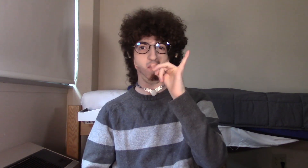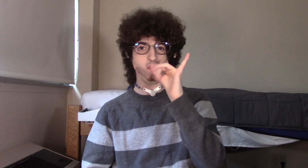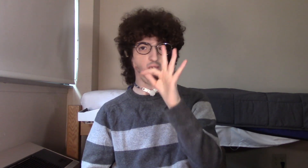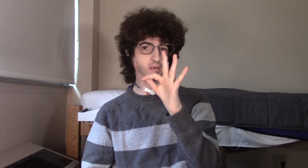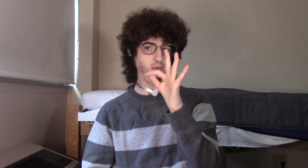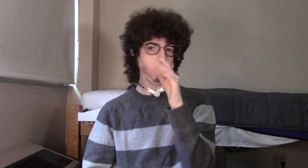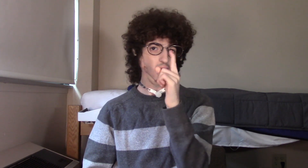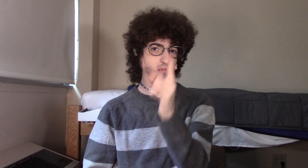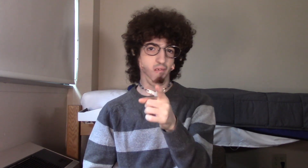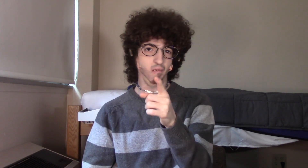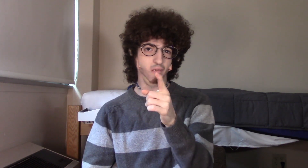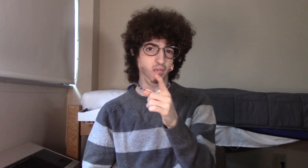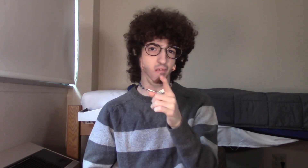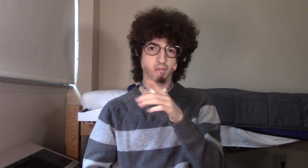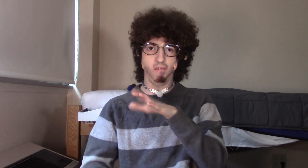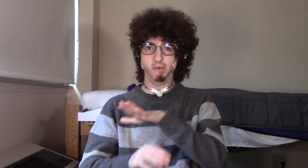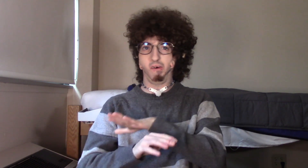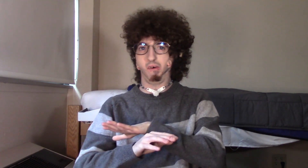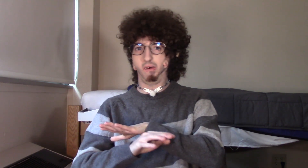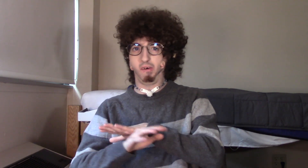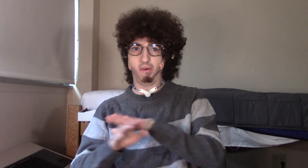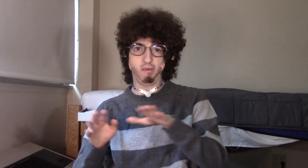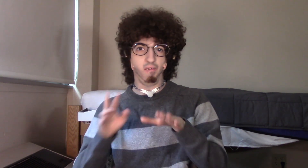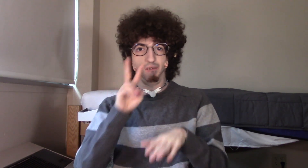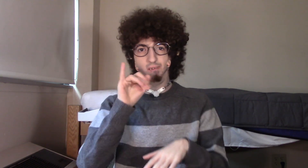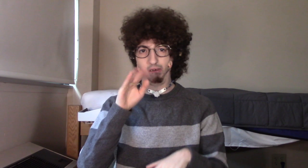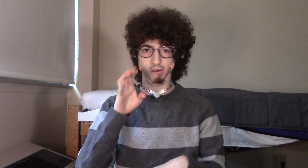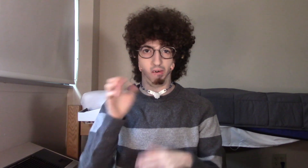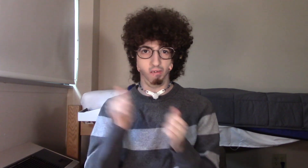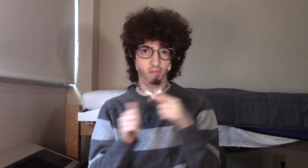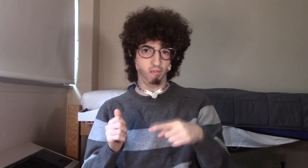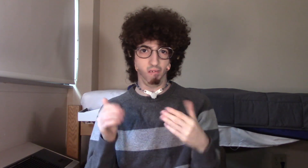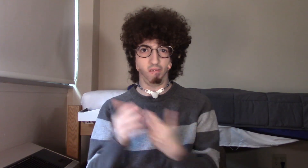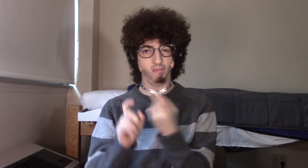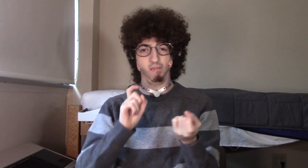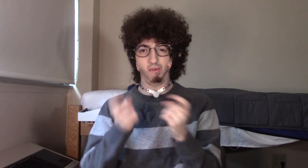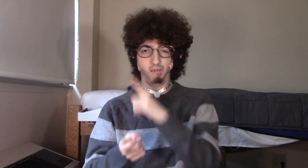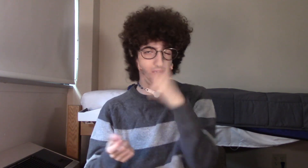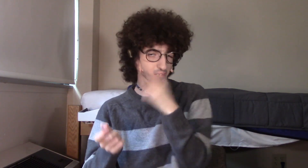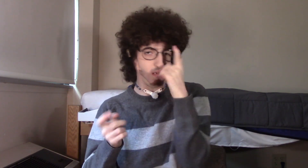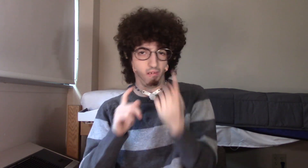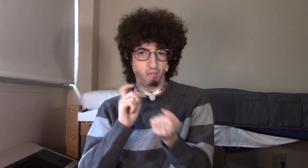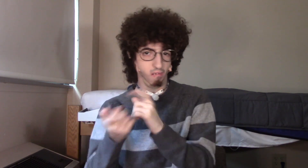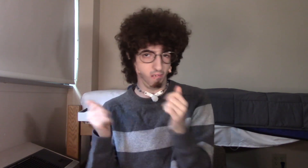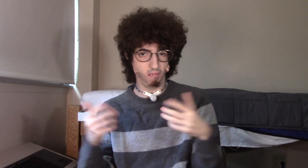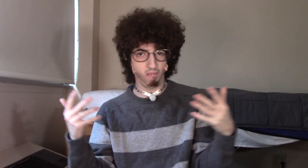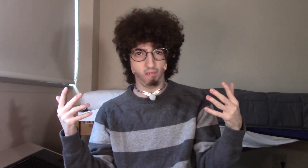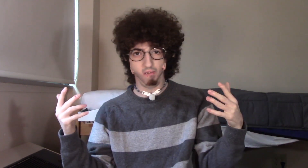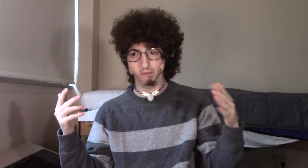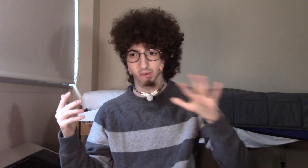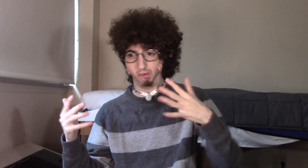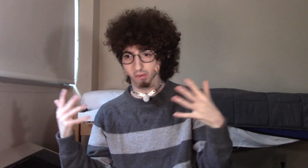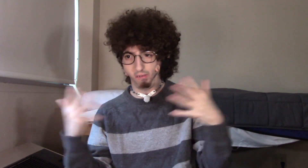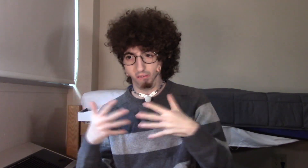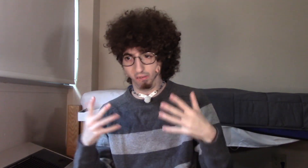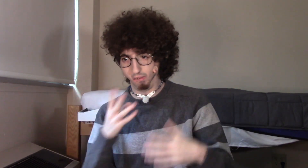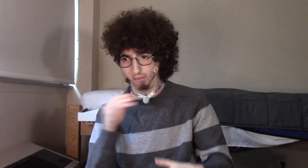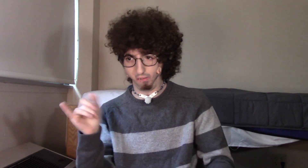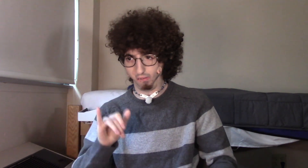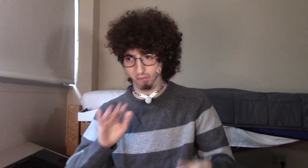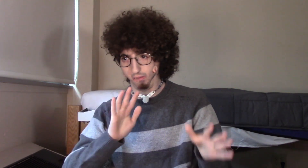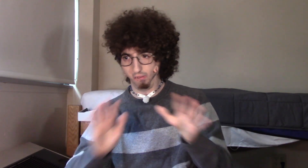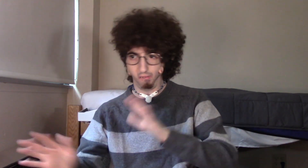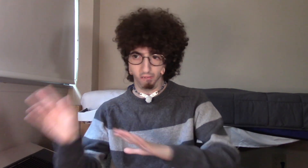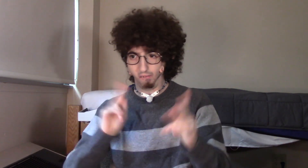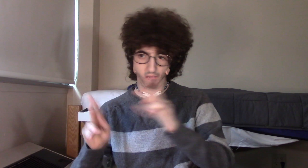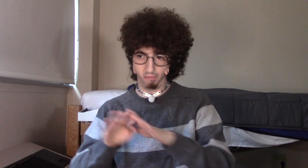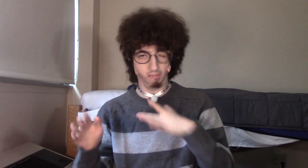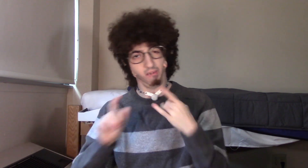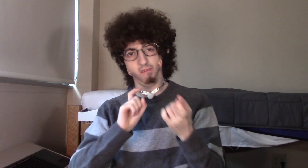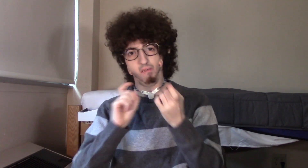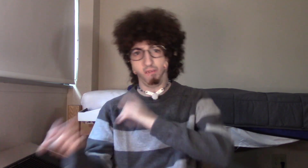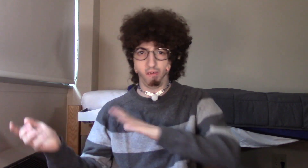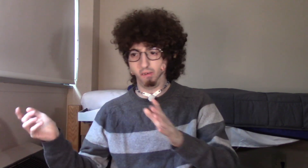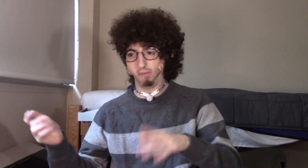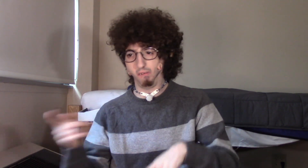If you don't vibe with this new change, because I understand change can be kinda scary and people don't like change